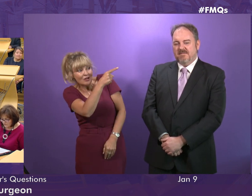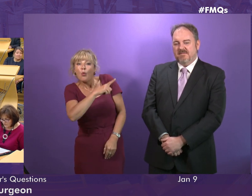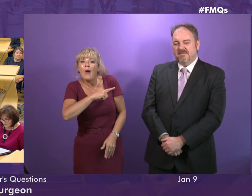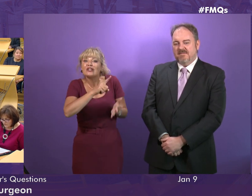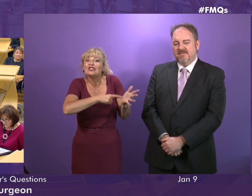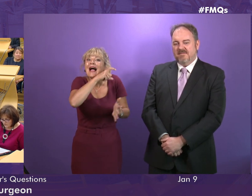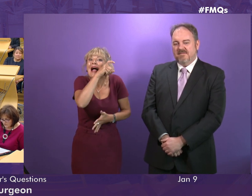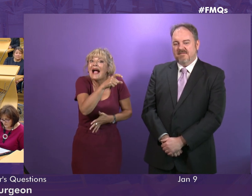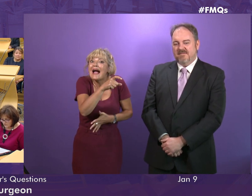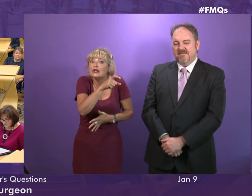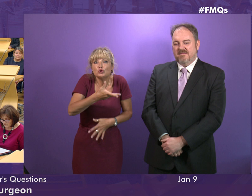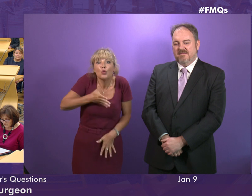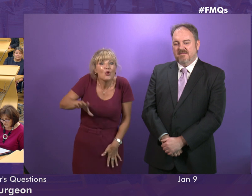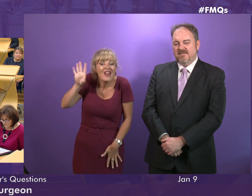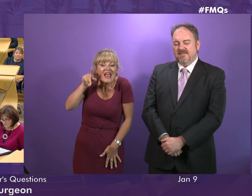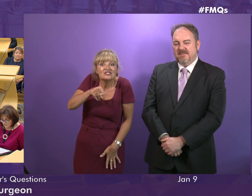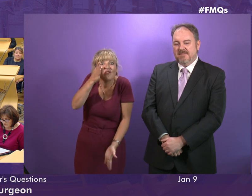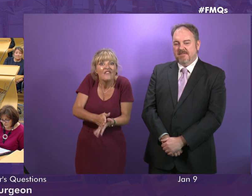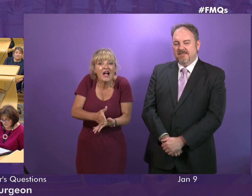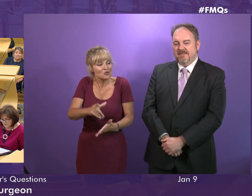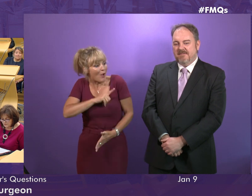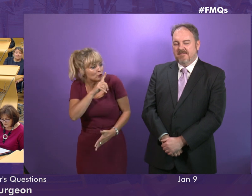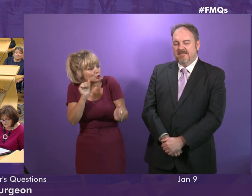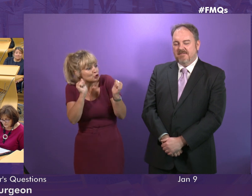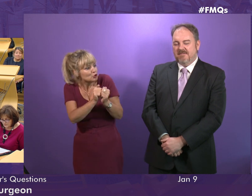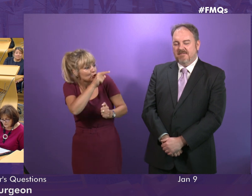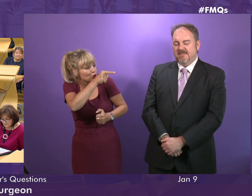chose not to listen to those, because they do not suit the argument that he is making.